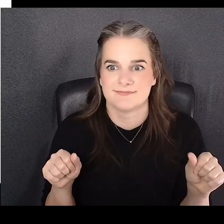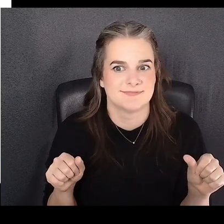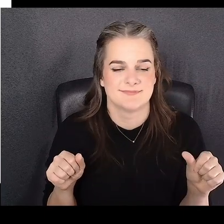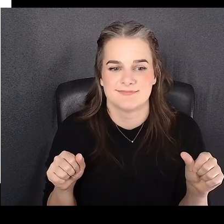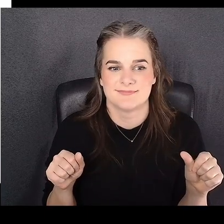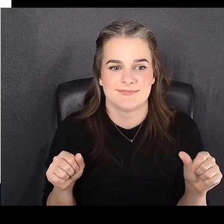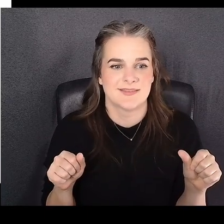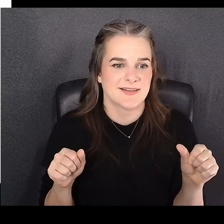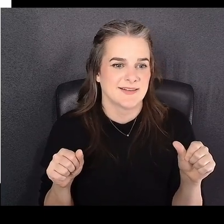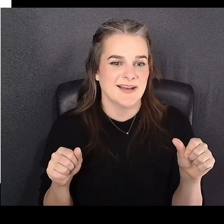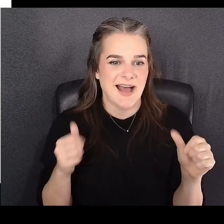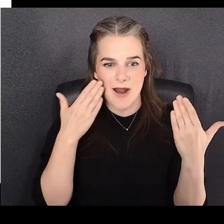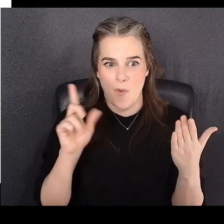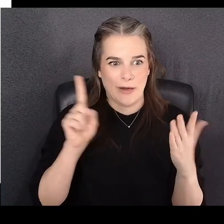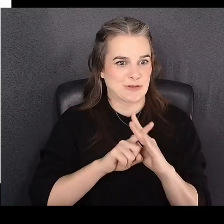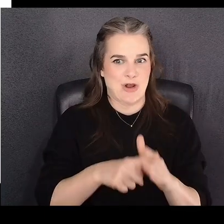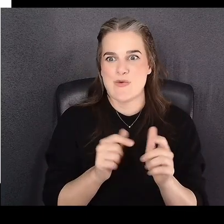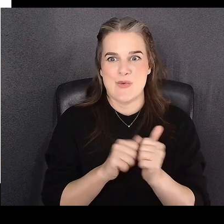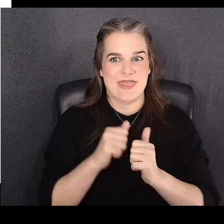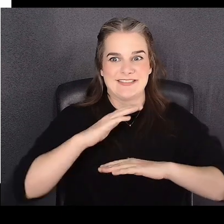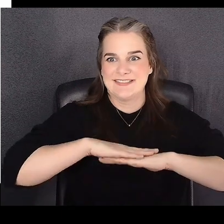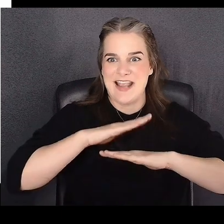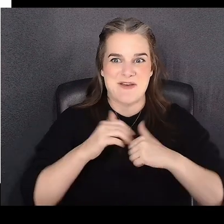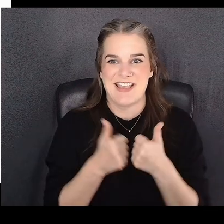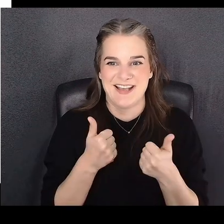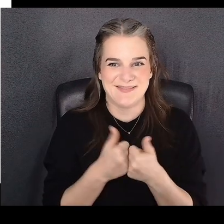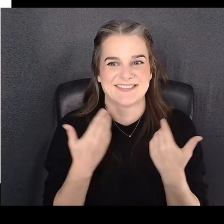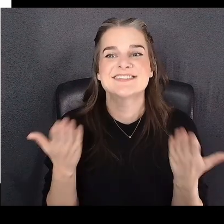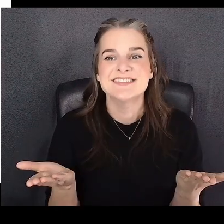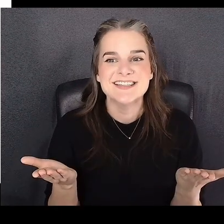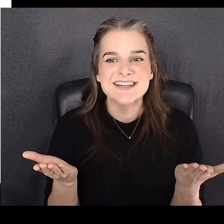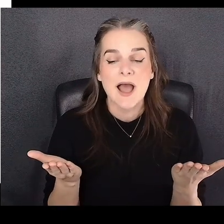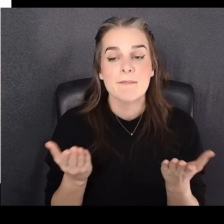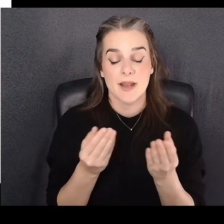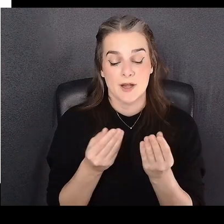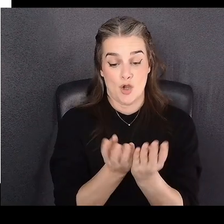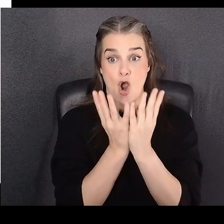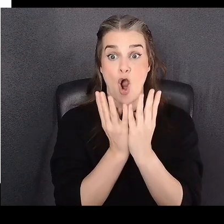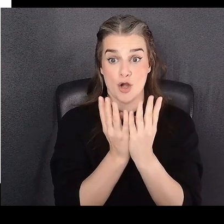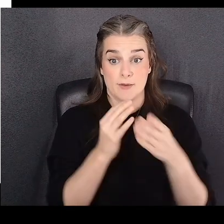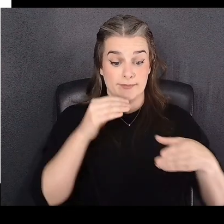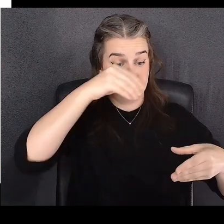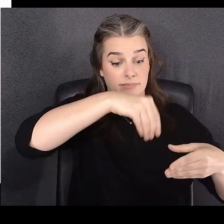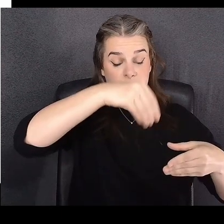I don't even know where to start with tabletop games. I feel like card holders are always used.